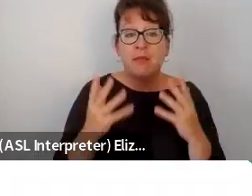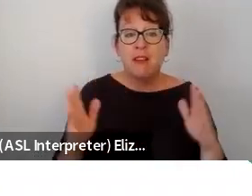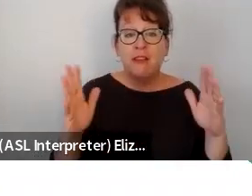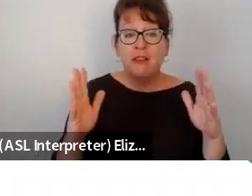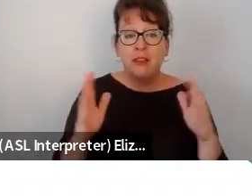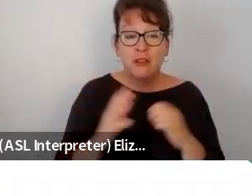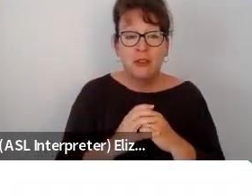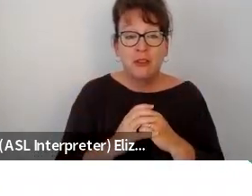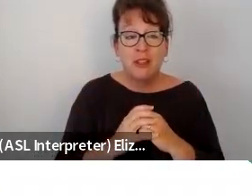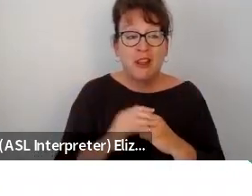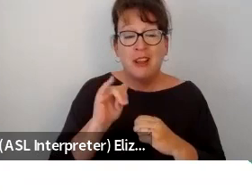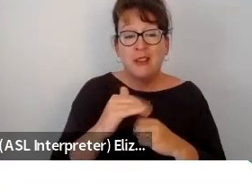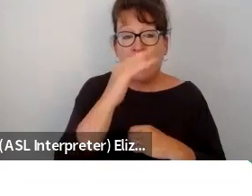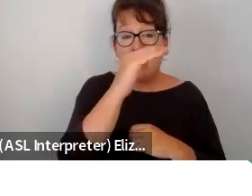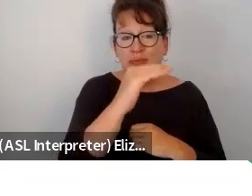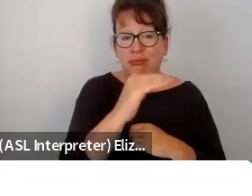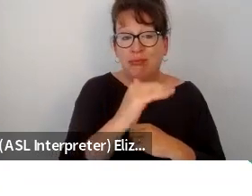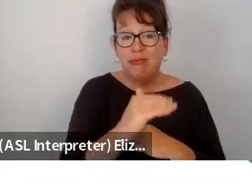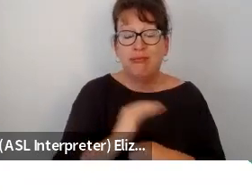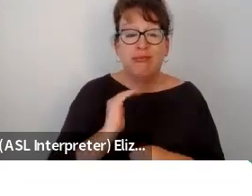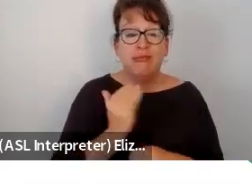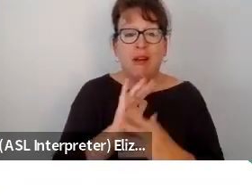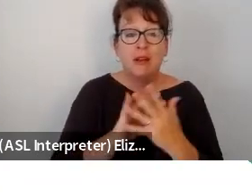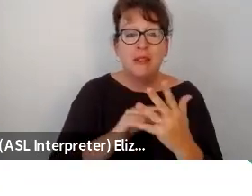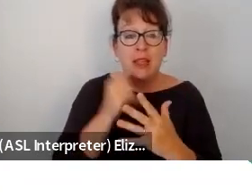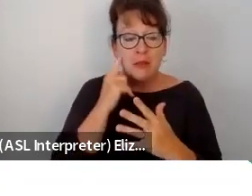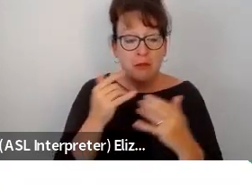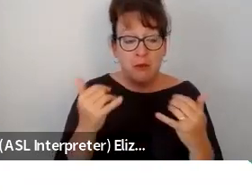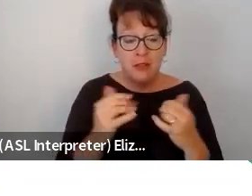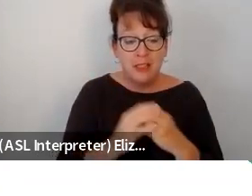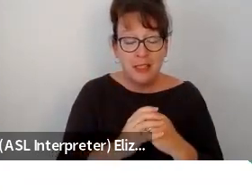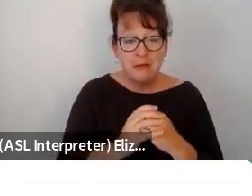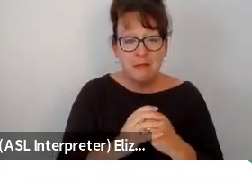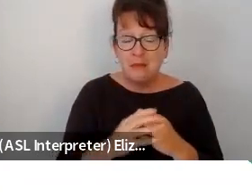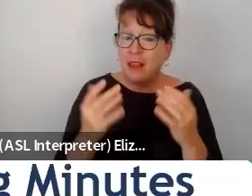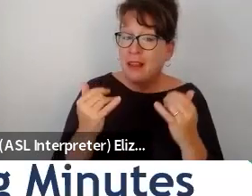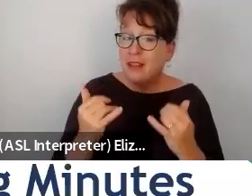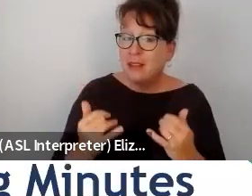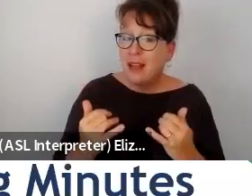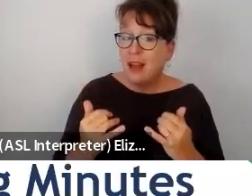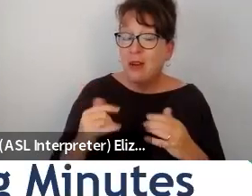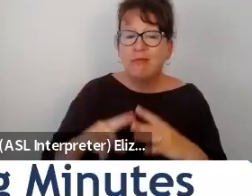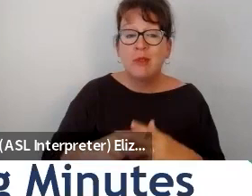actions so that advancing environmental justice for near-port communities is very important. As